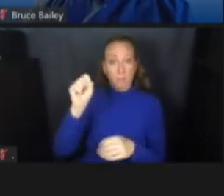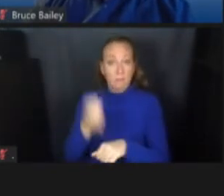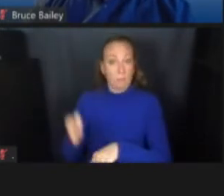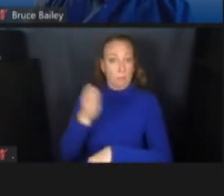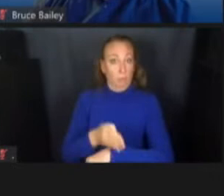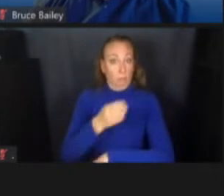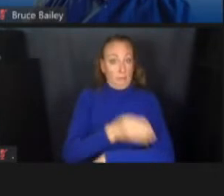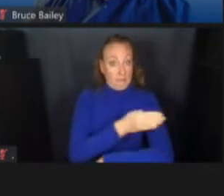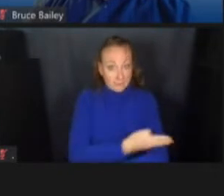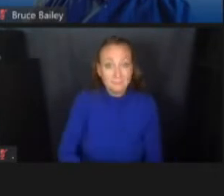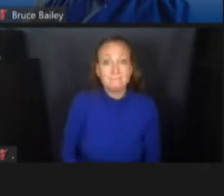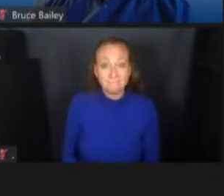Next slide.